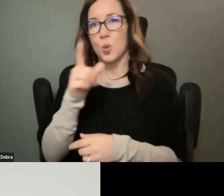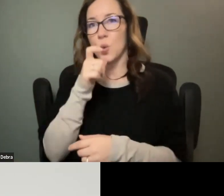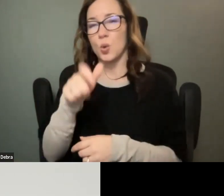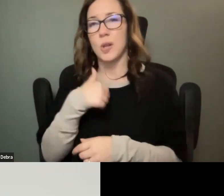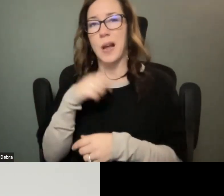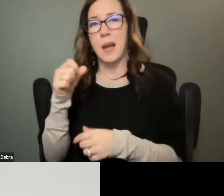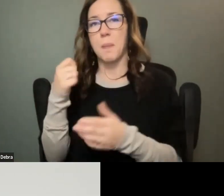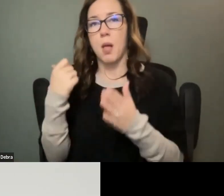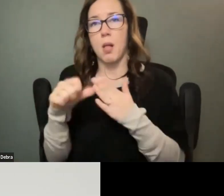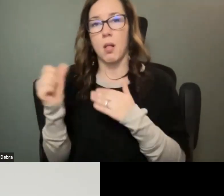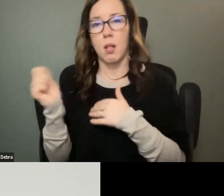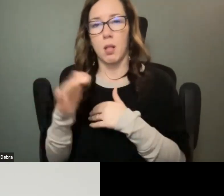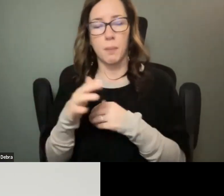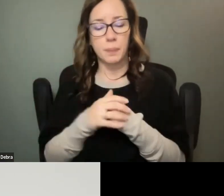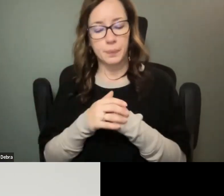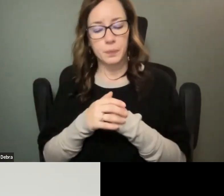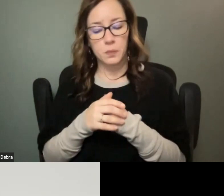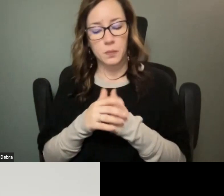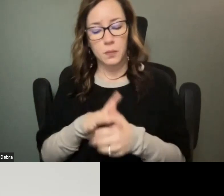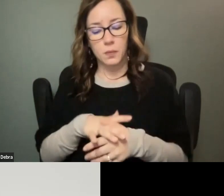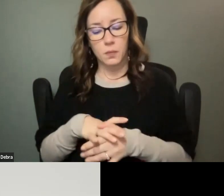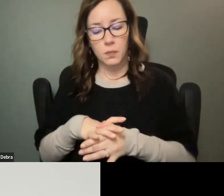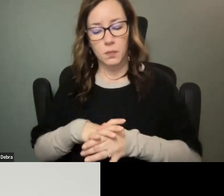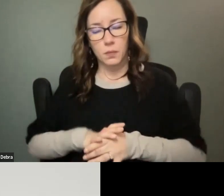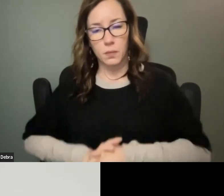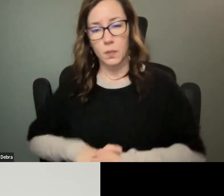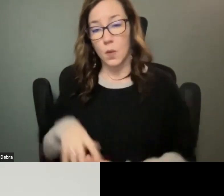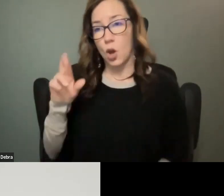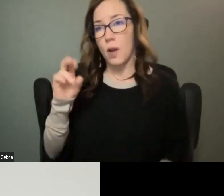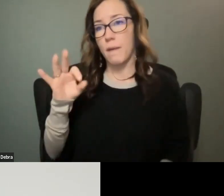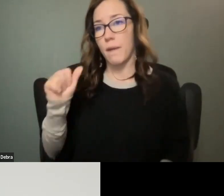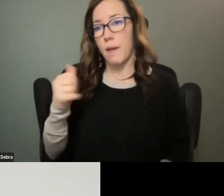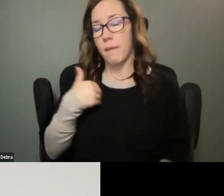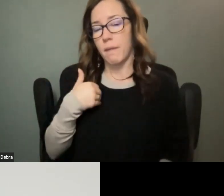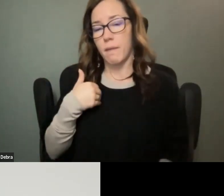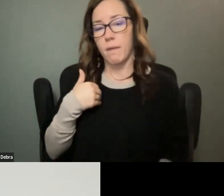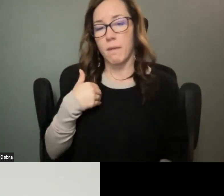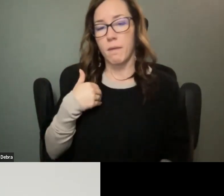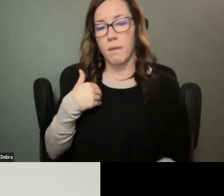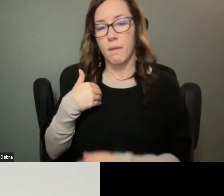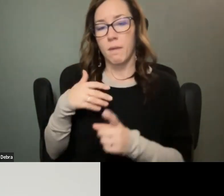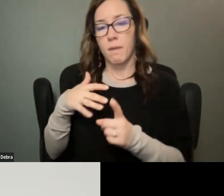can